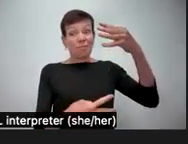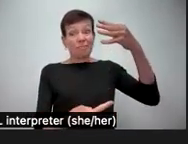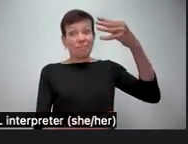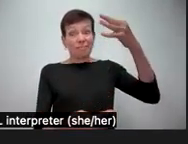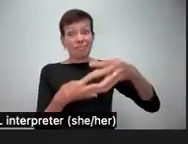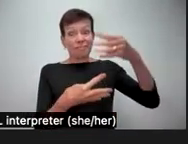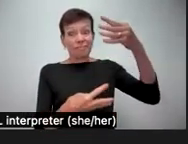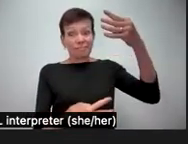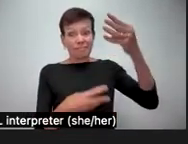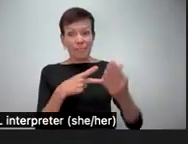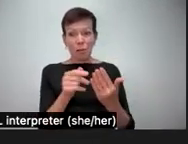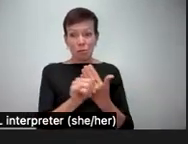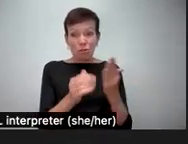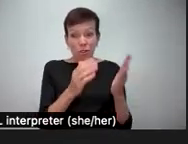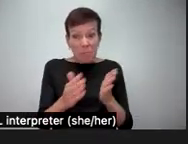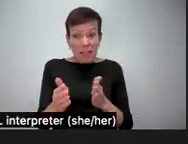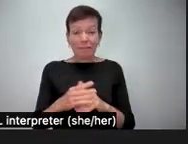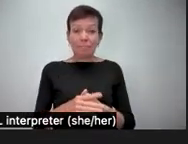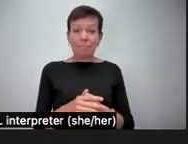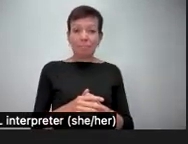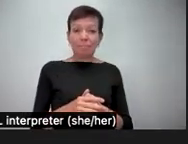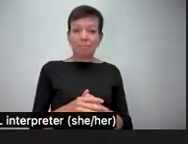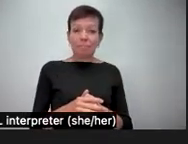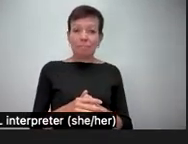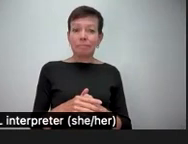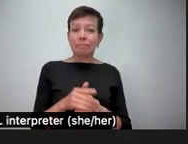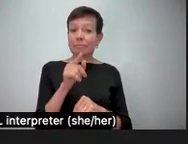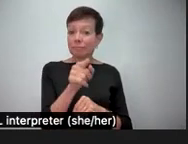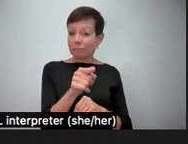Some other things we want to know are how you're going to work with the artist? Have